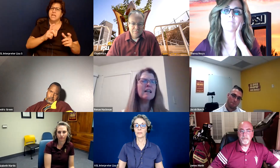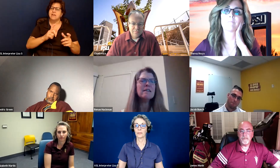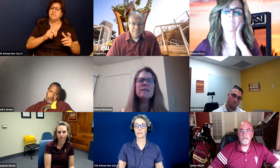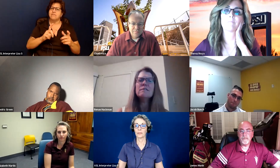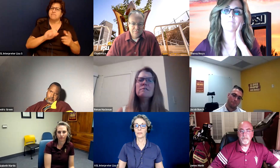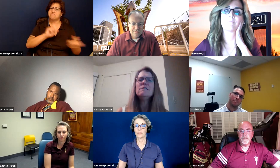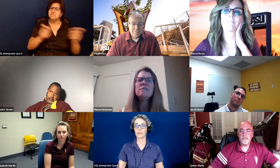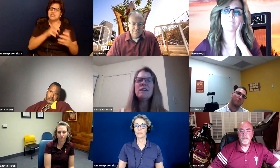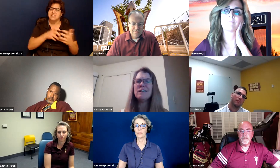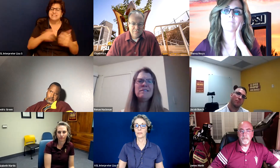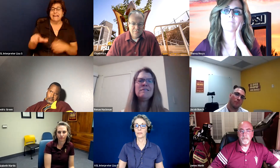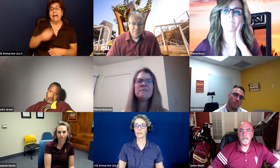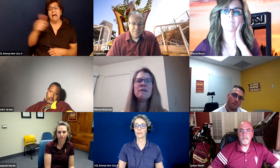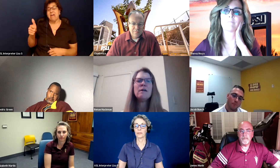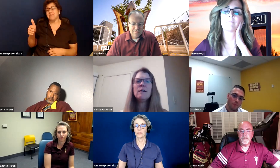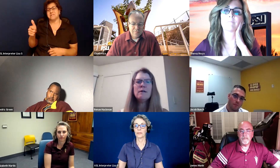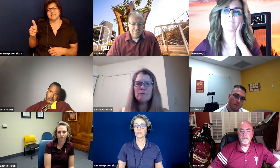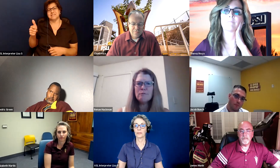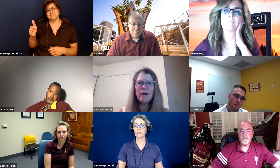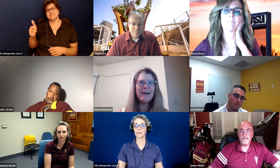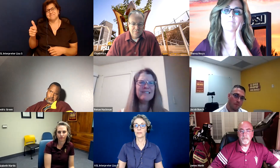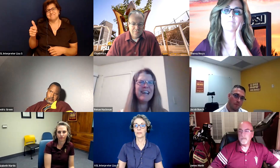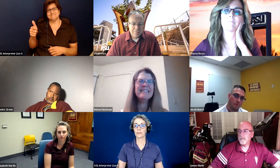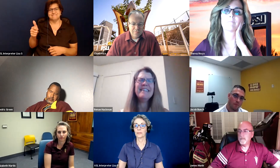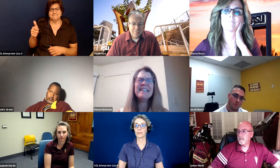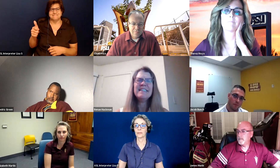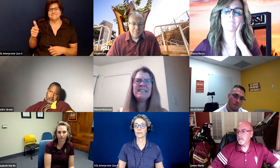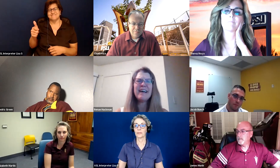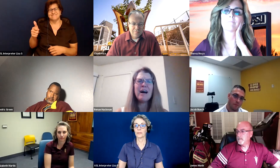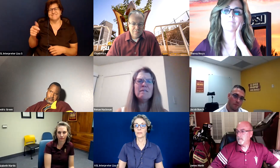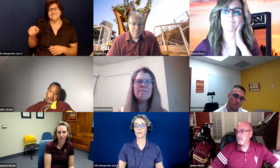and wanted to shut me down